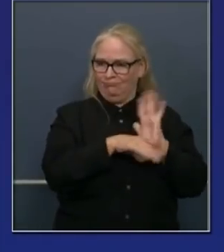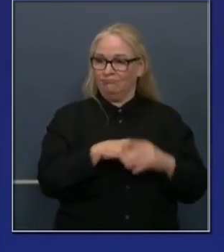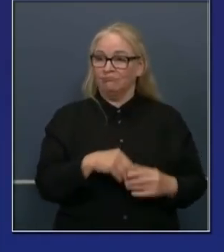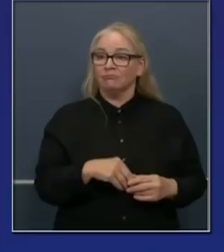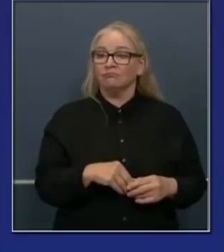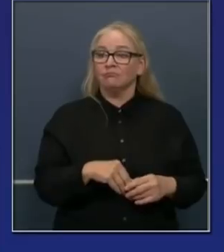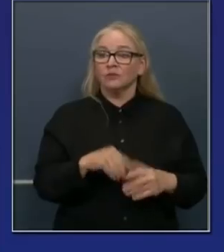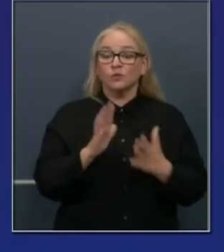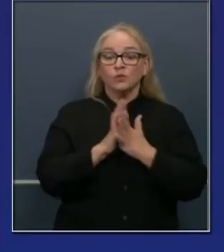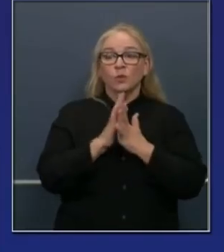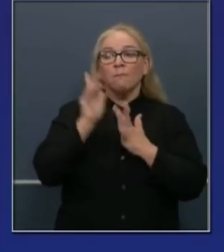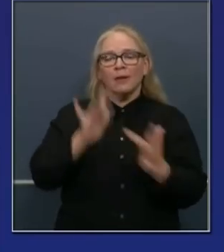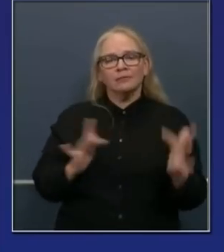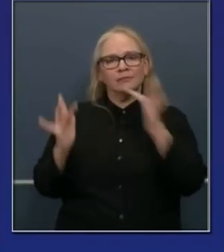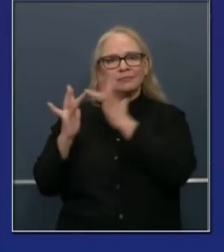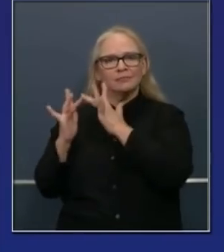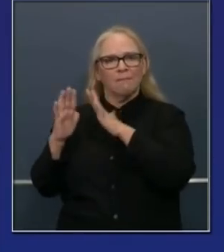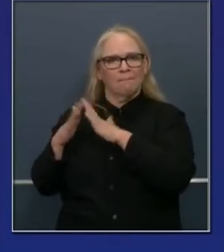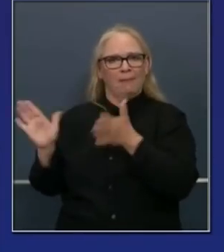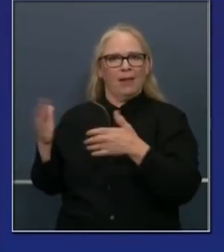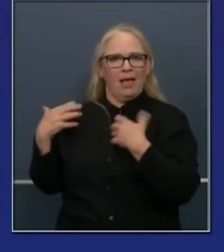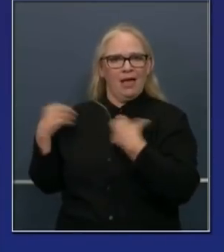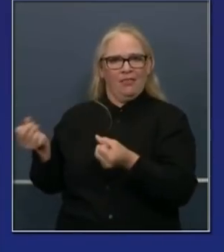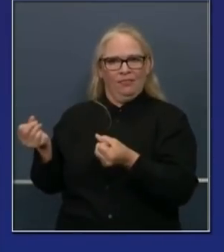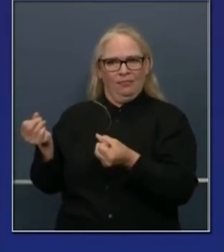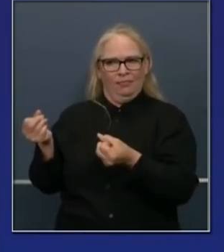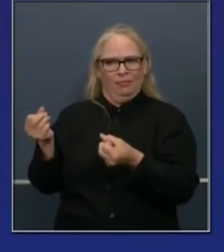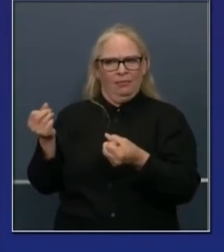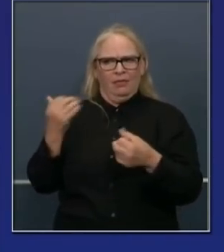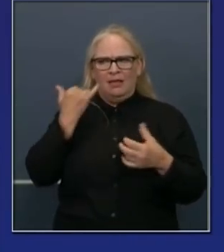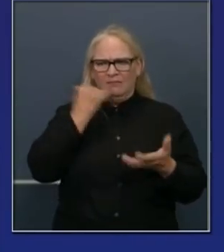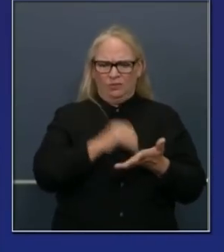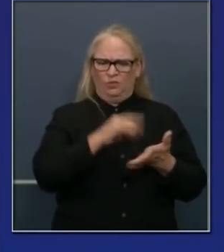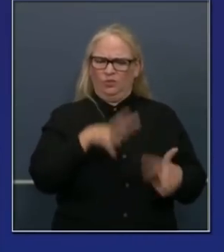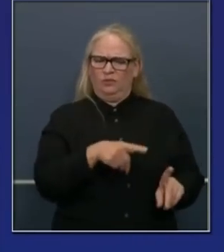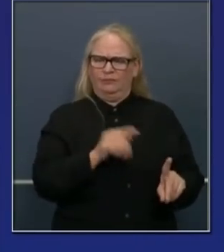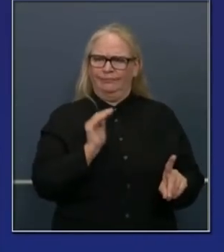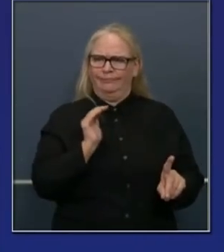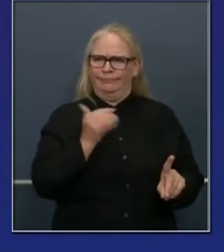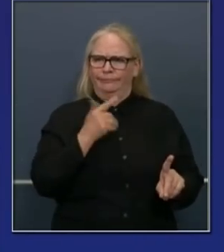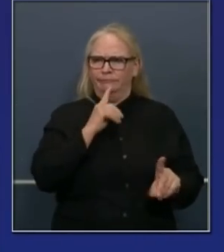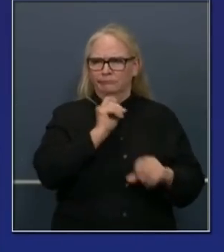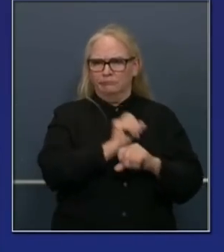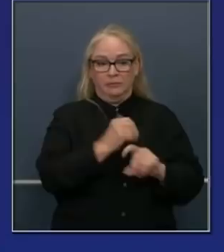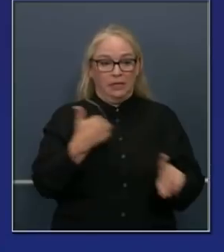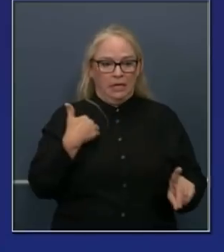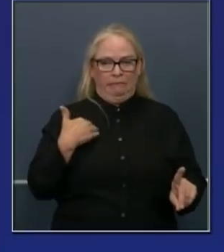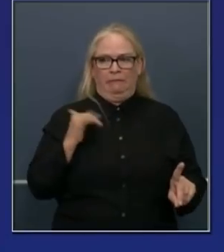TRIFOLIATE CRITERIA AND MAKE THIS IS IN TERMS OF EXPECTATION AND CONSULTING WITH PUBLIC